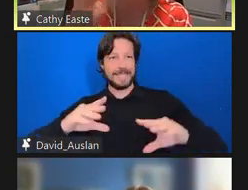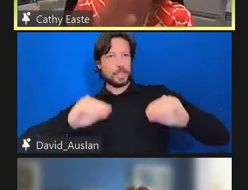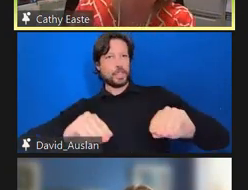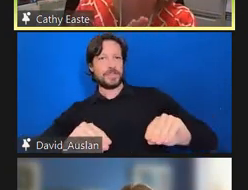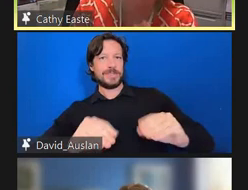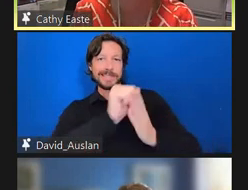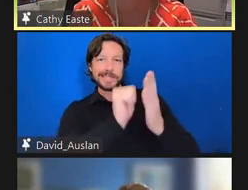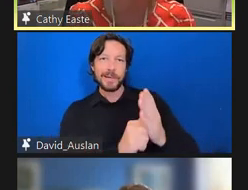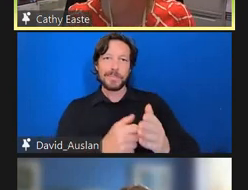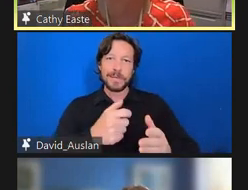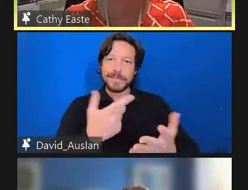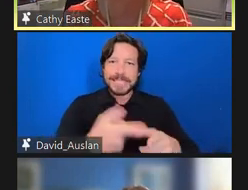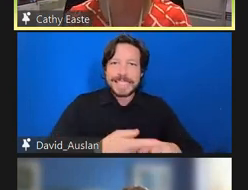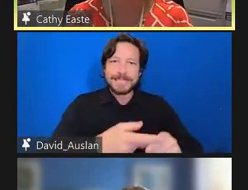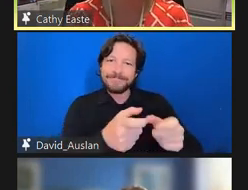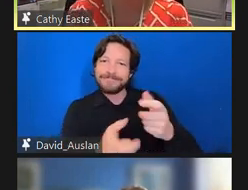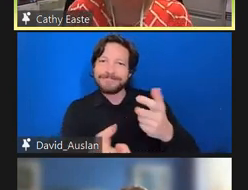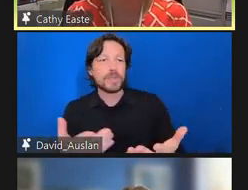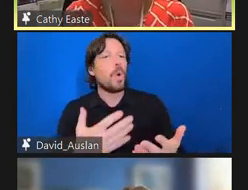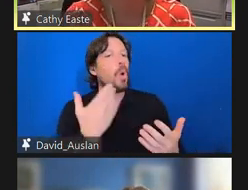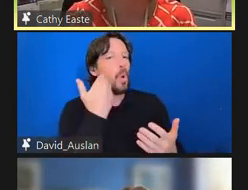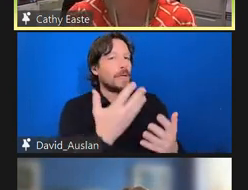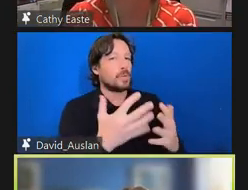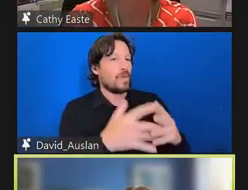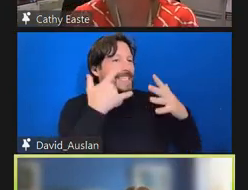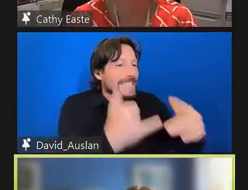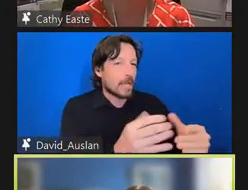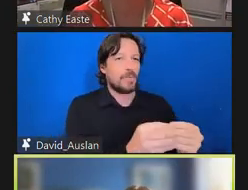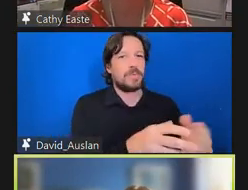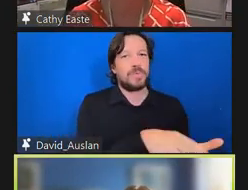so check back in with your students. DARLENE: That's brilliant. Thank you so much,